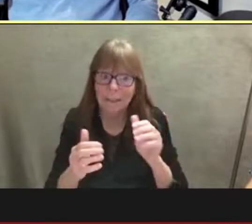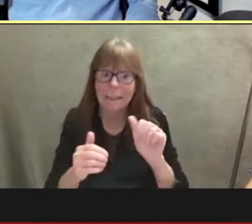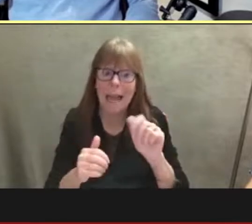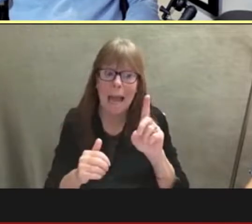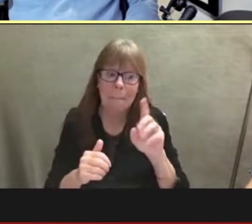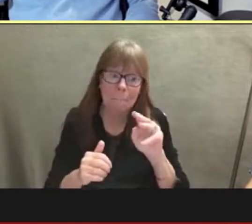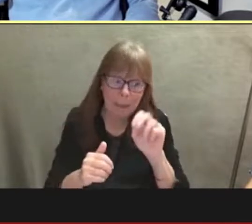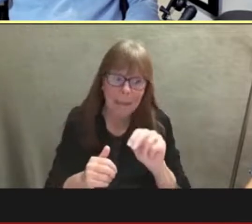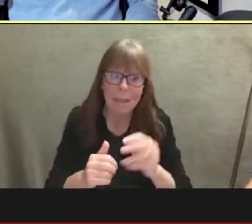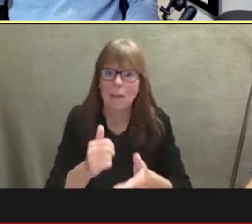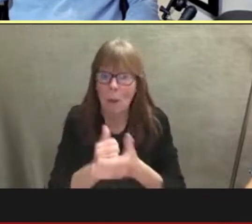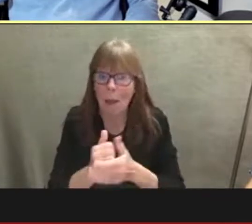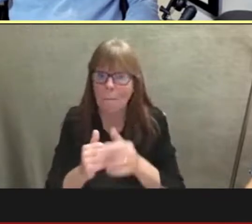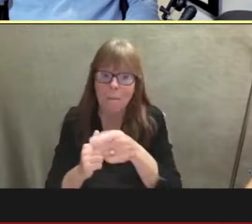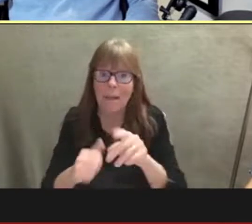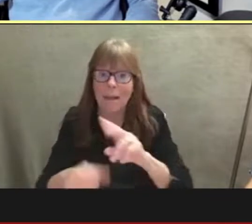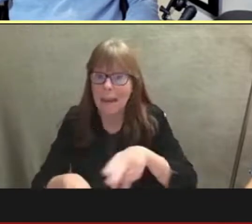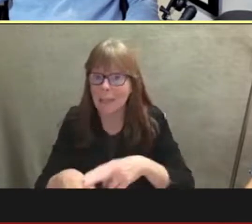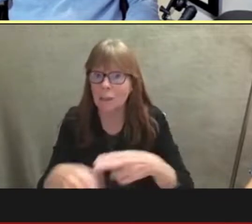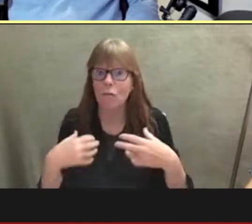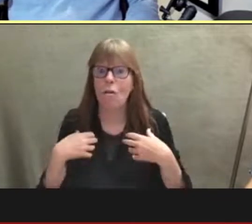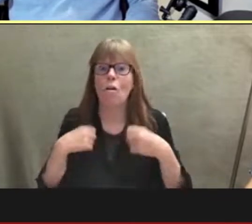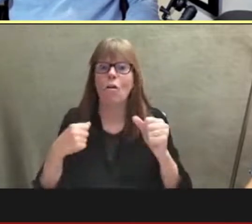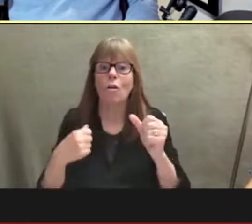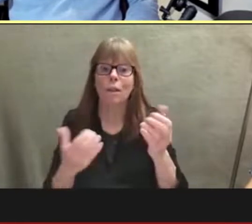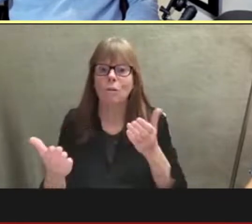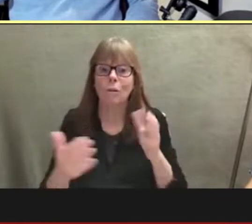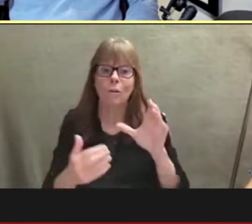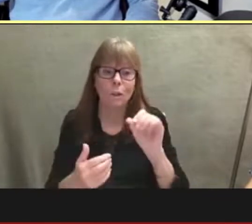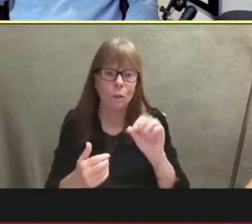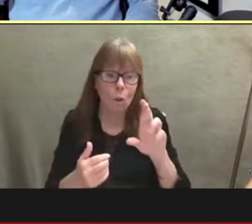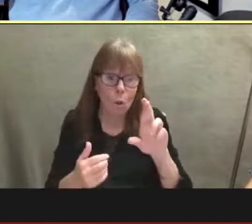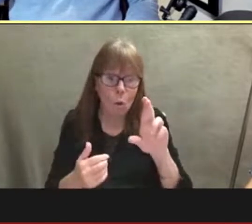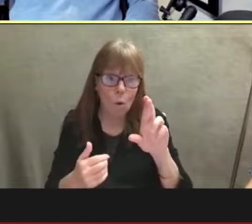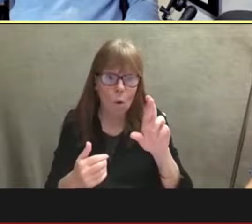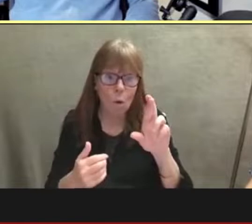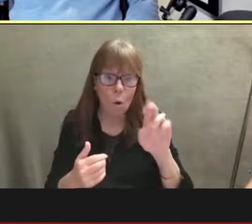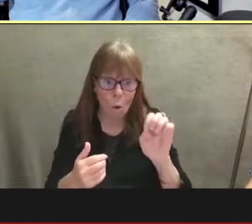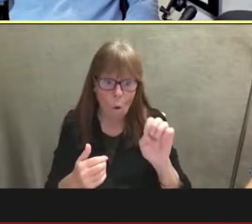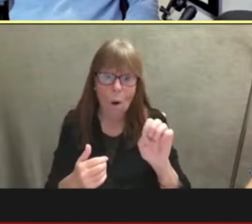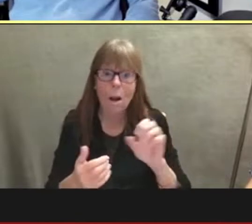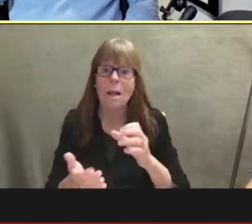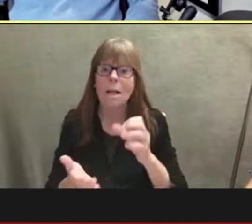including the National Health Service Corps scholarships. Incentives for physicians to